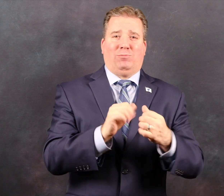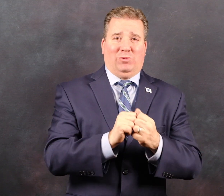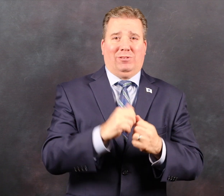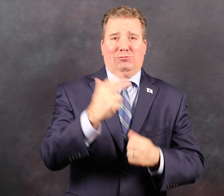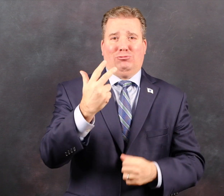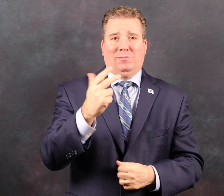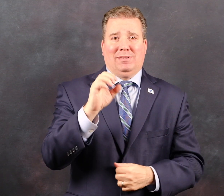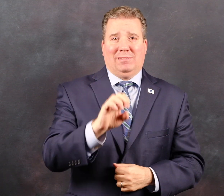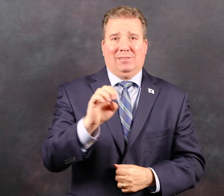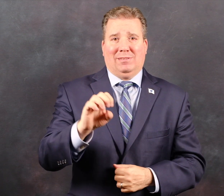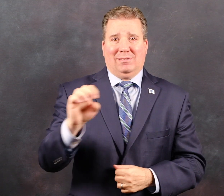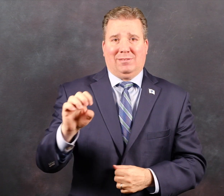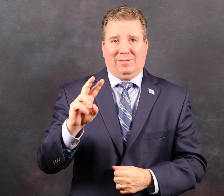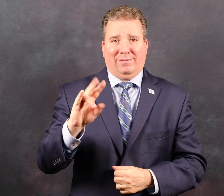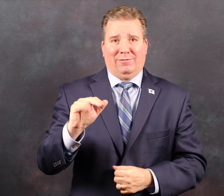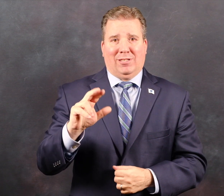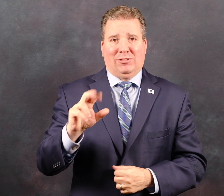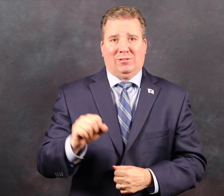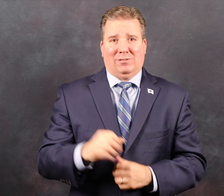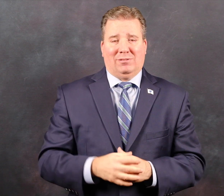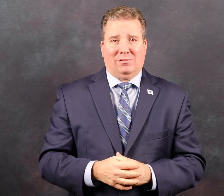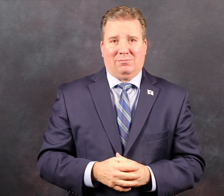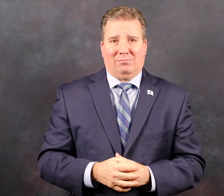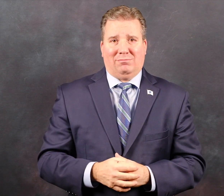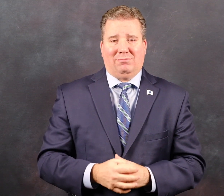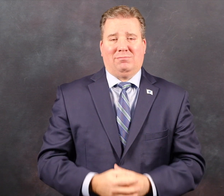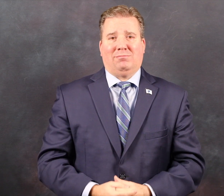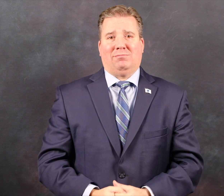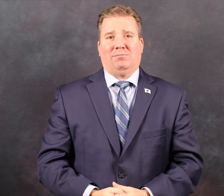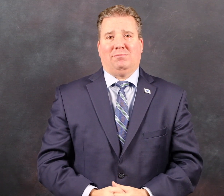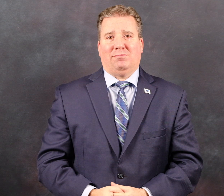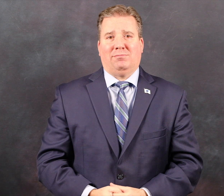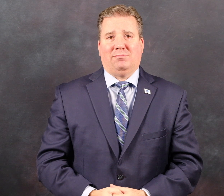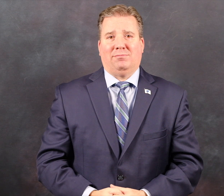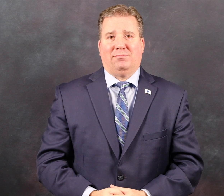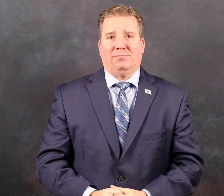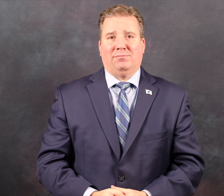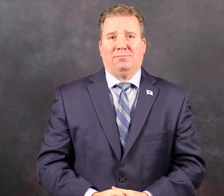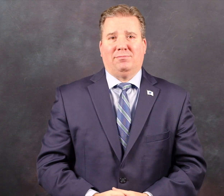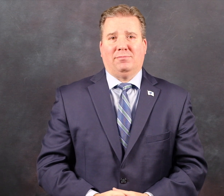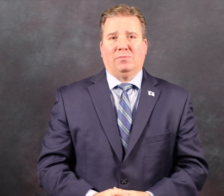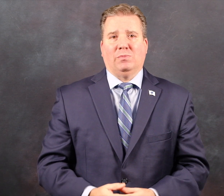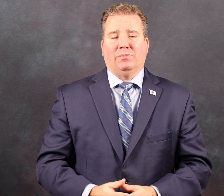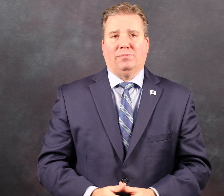As such, this will conclude my series of reports on the EEE virus.